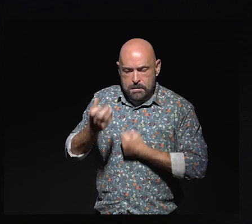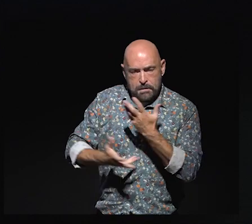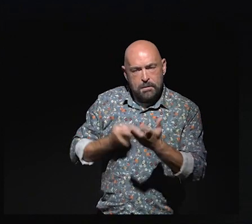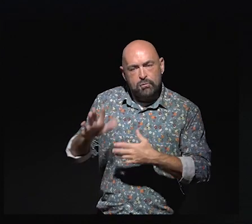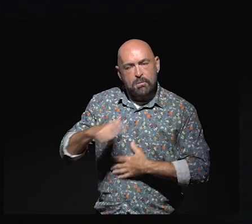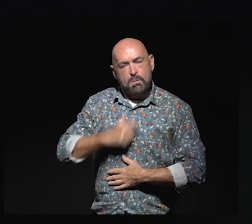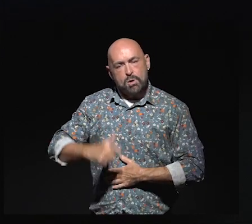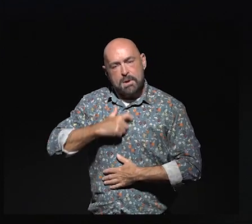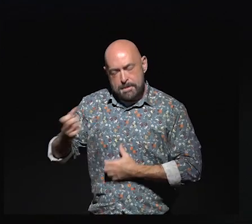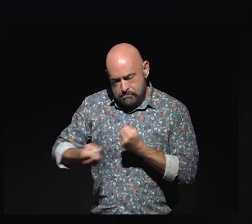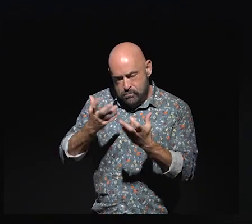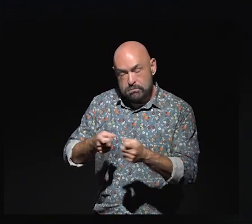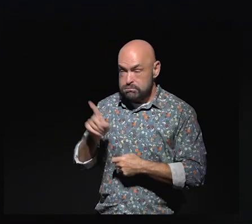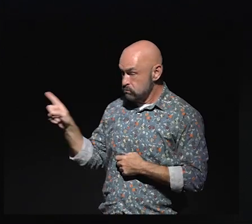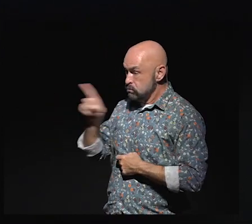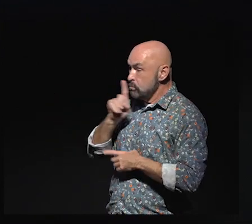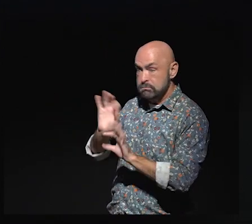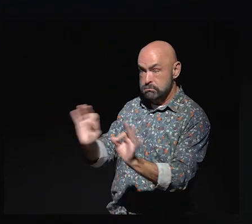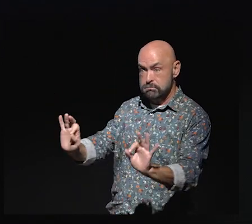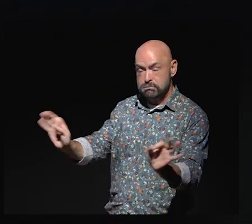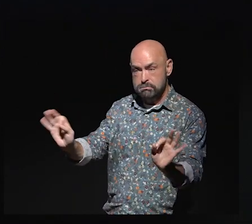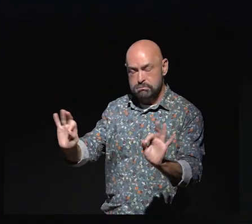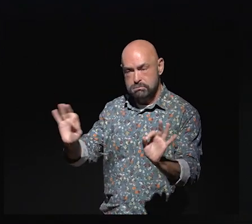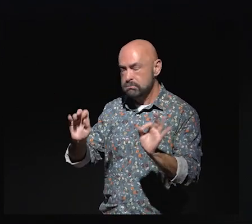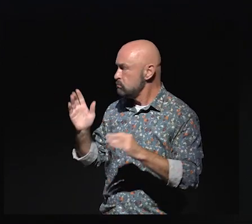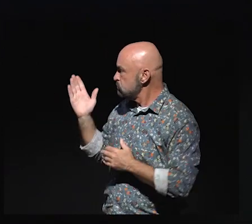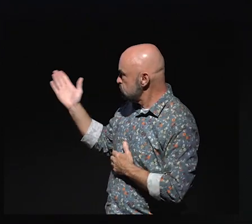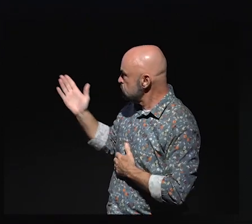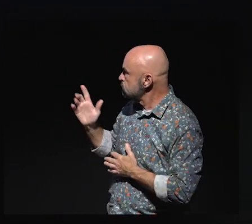There is absolutely none of that in Ingres's portraits.